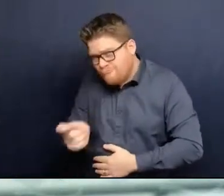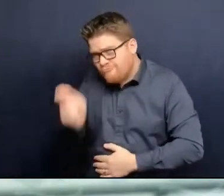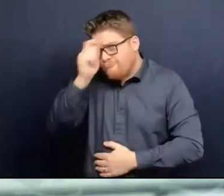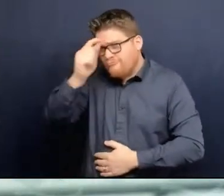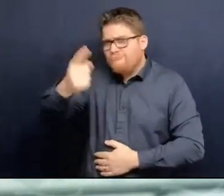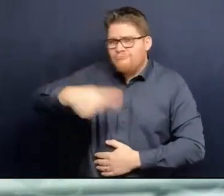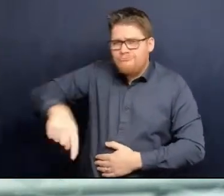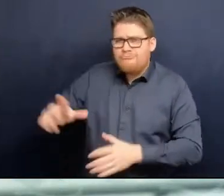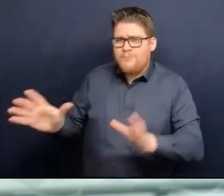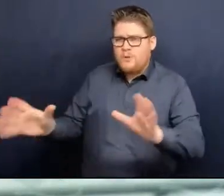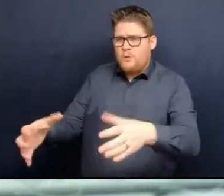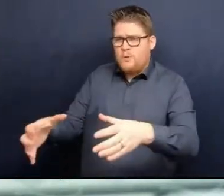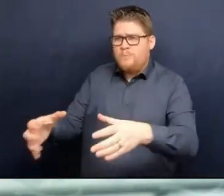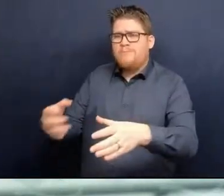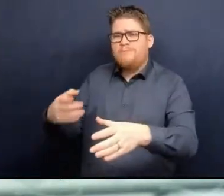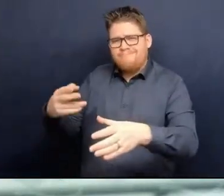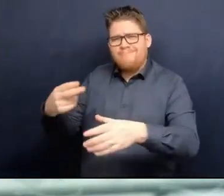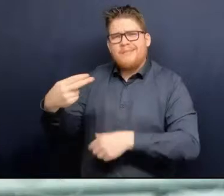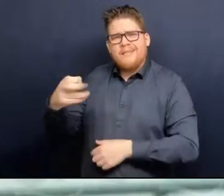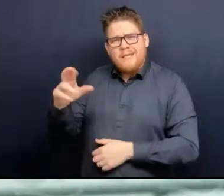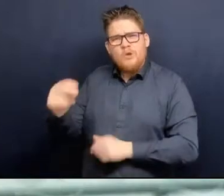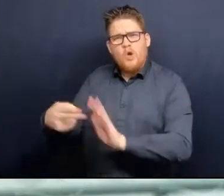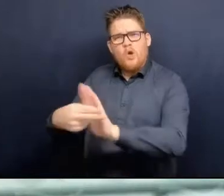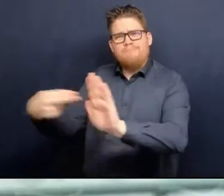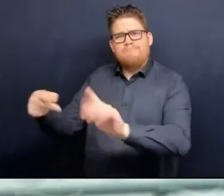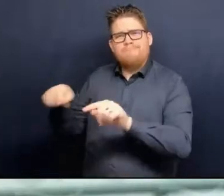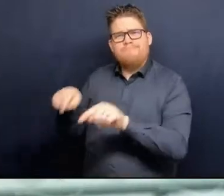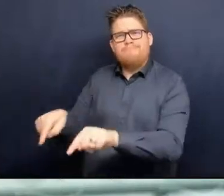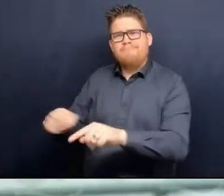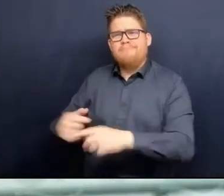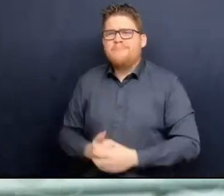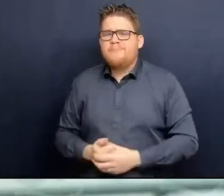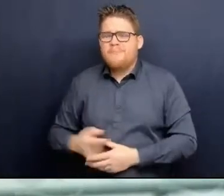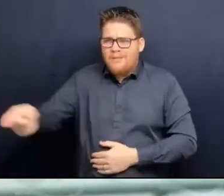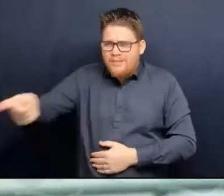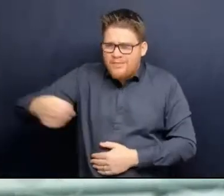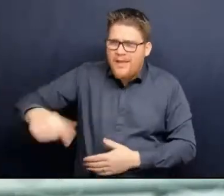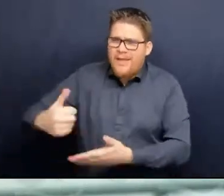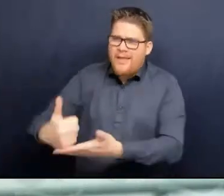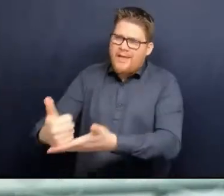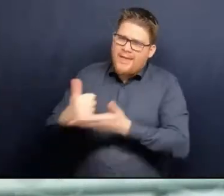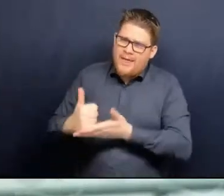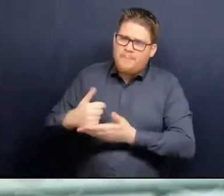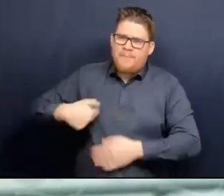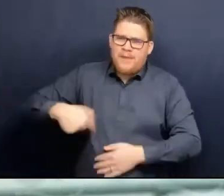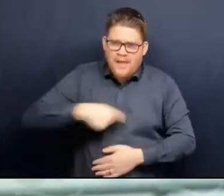heroic work that they've done across the province and continue to do to support people in